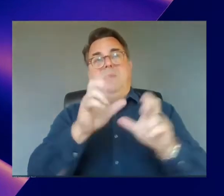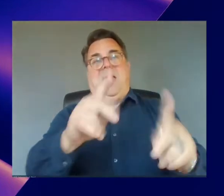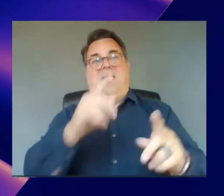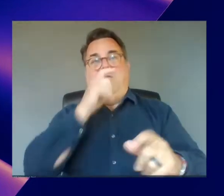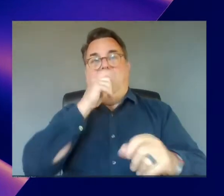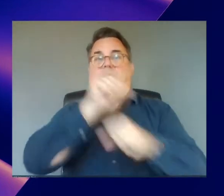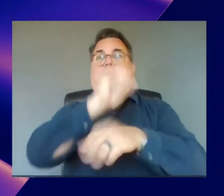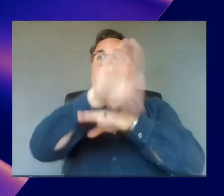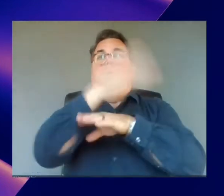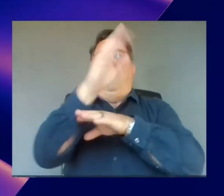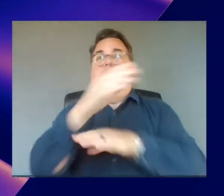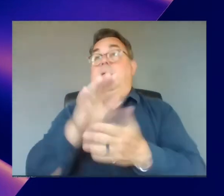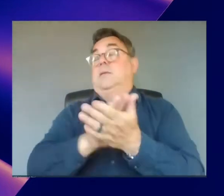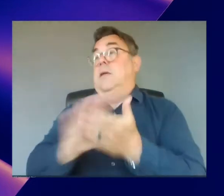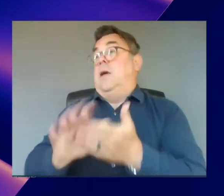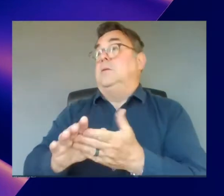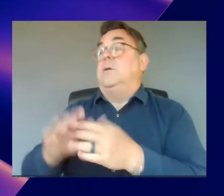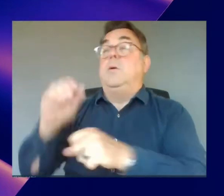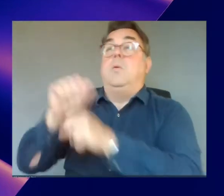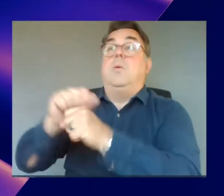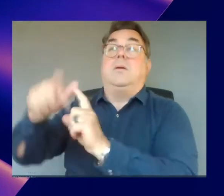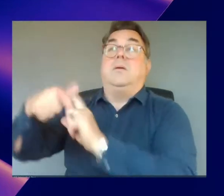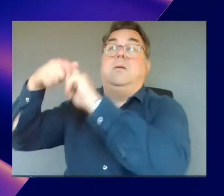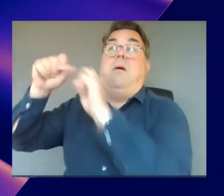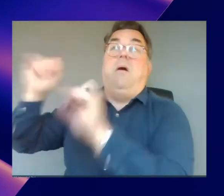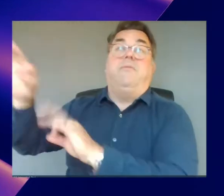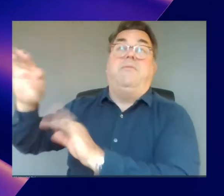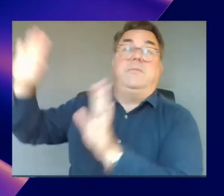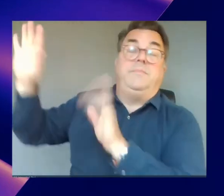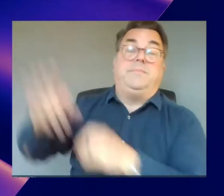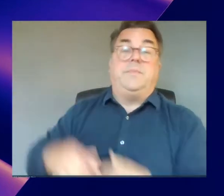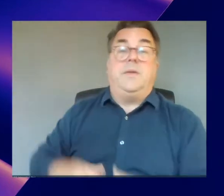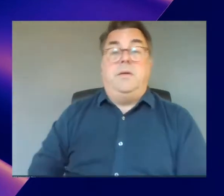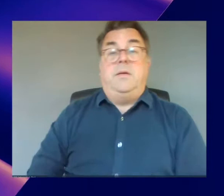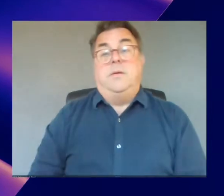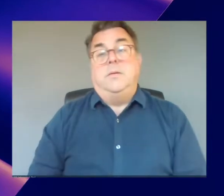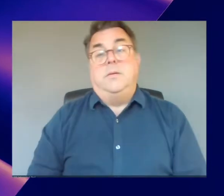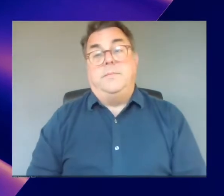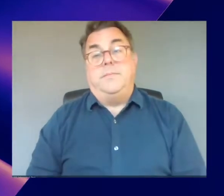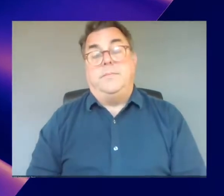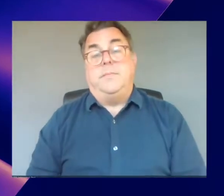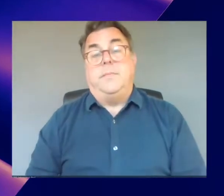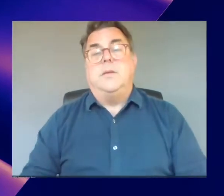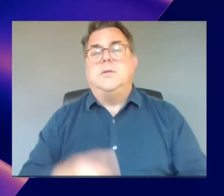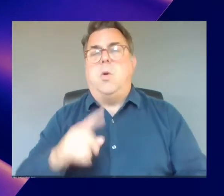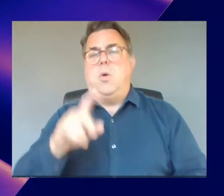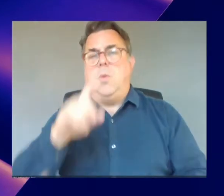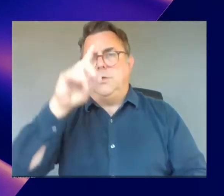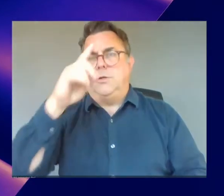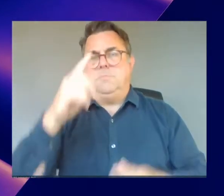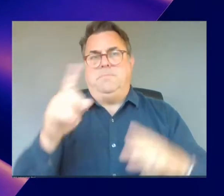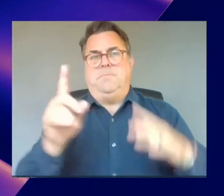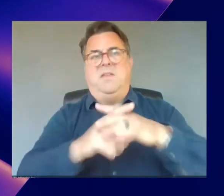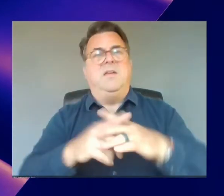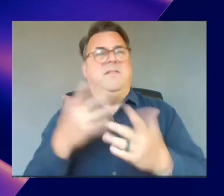being able to turn off, short term, the feature. So one question that comes up for me is, I've heard of this concept of an extension.